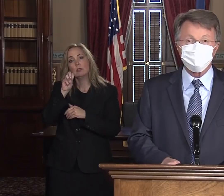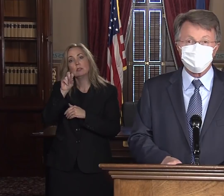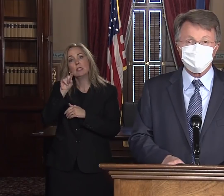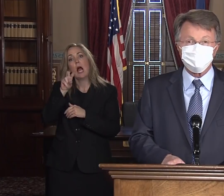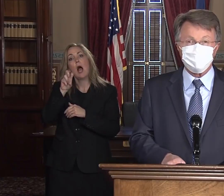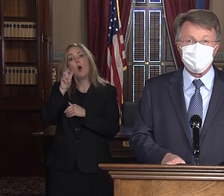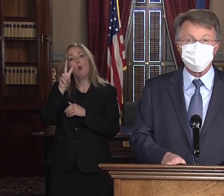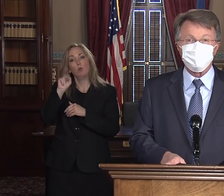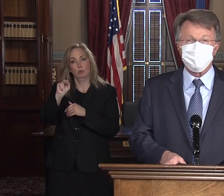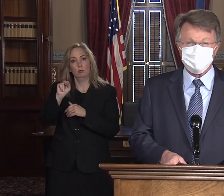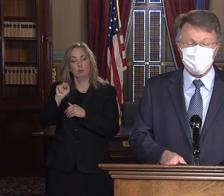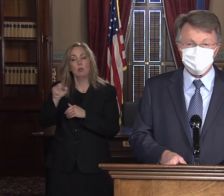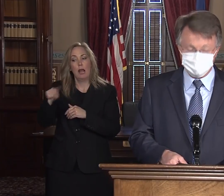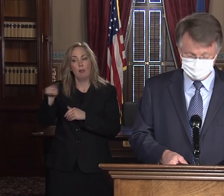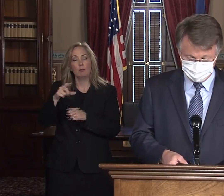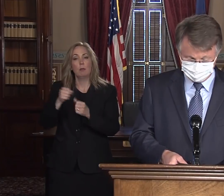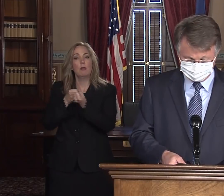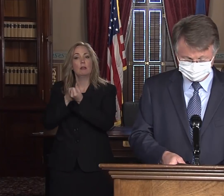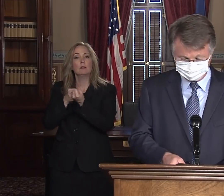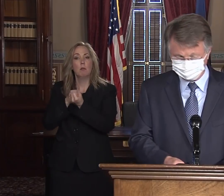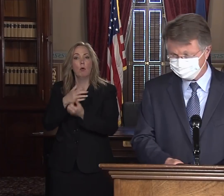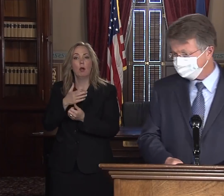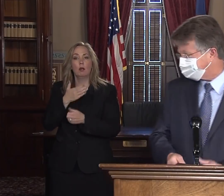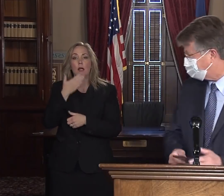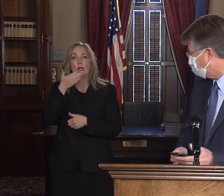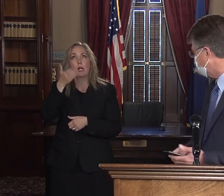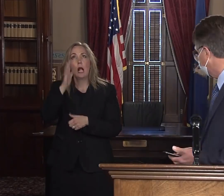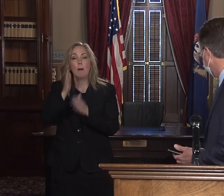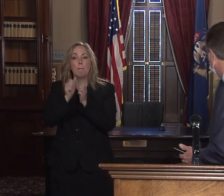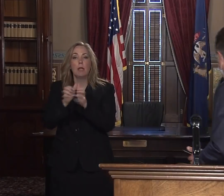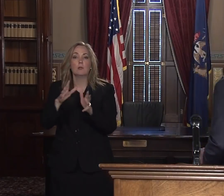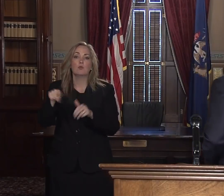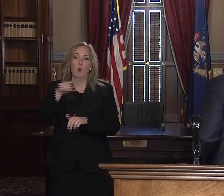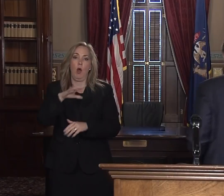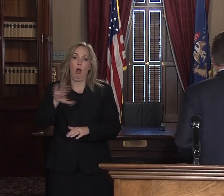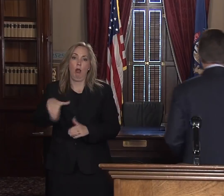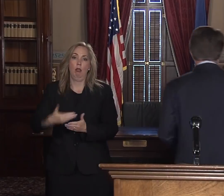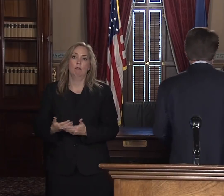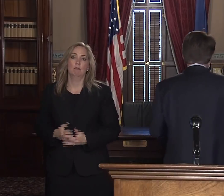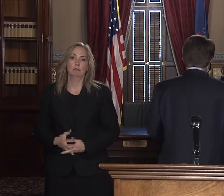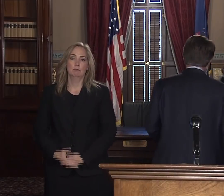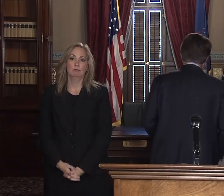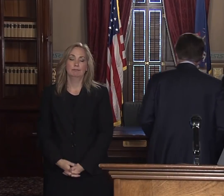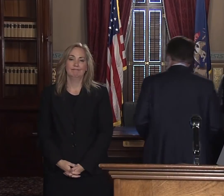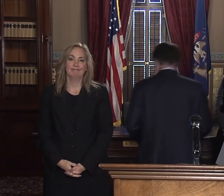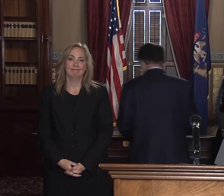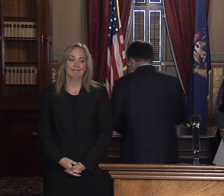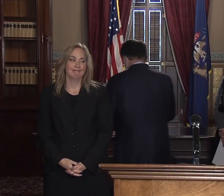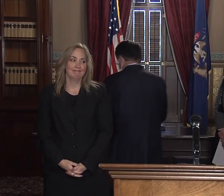WONDERFUL CONGREGATION AND COMMUNITY I SERVE AND LIVE IN FOR THEIR SUPPORT DURING THESE DIFFICULT TIMES.